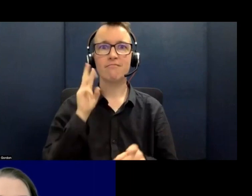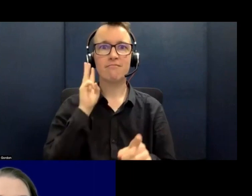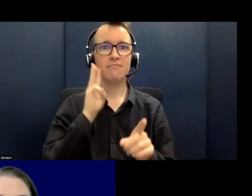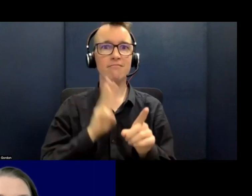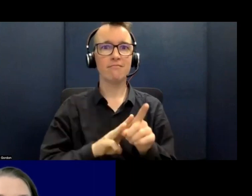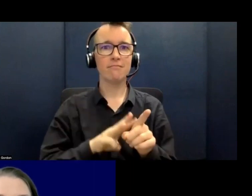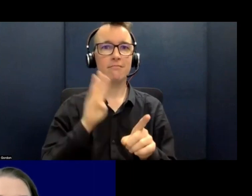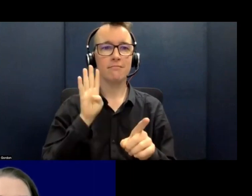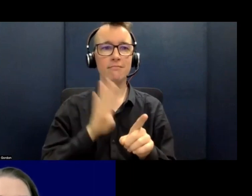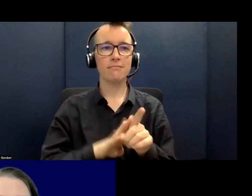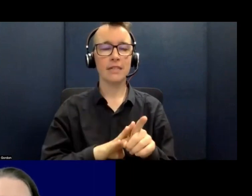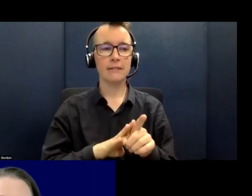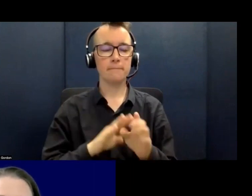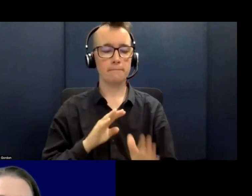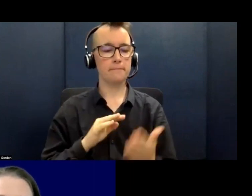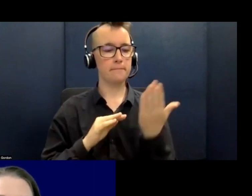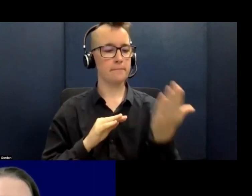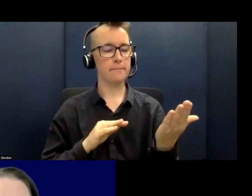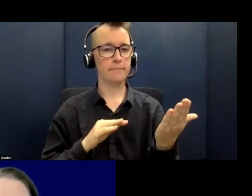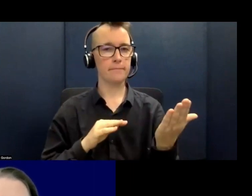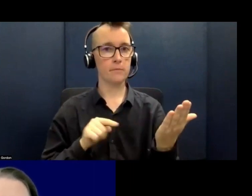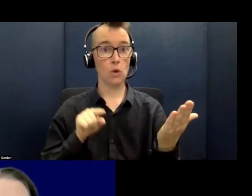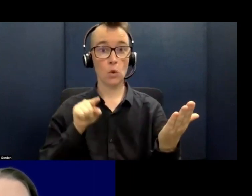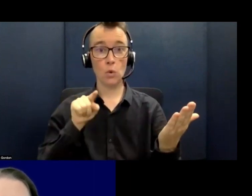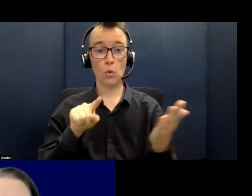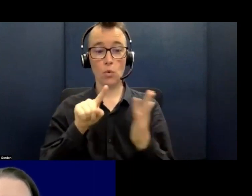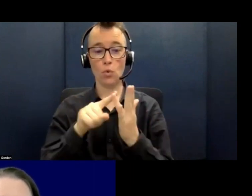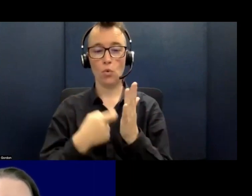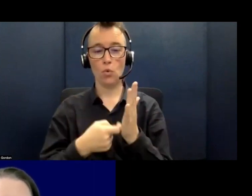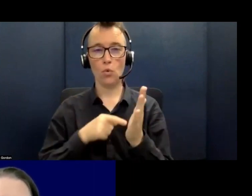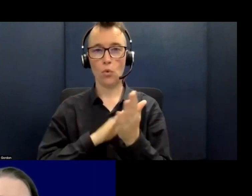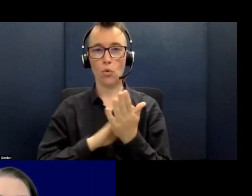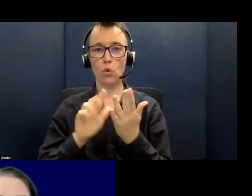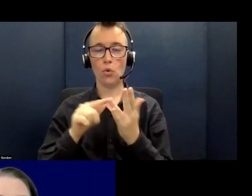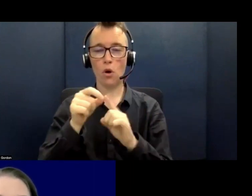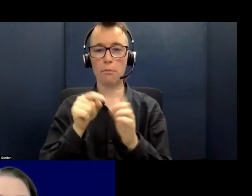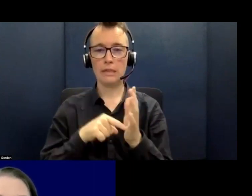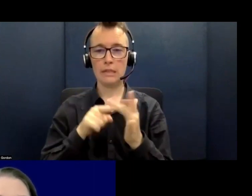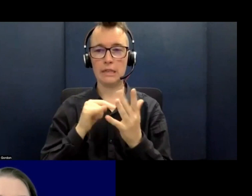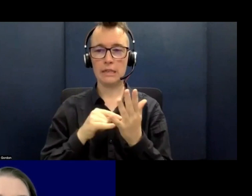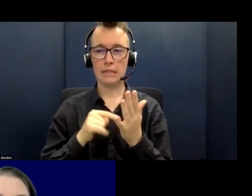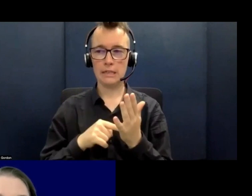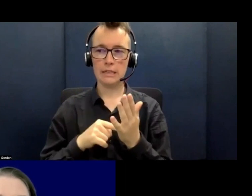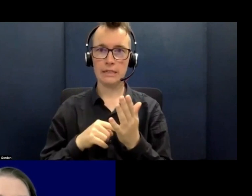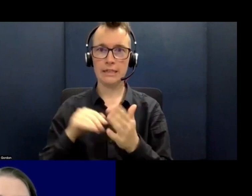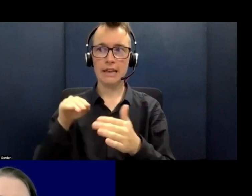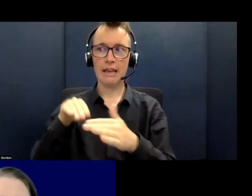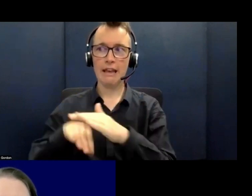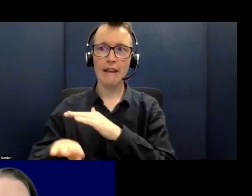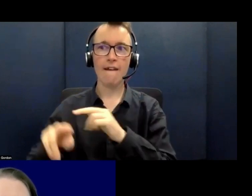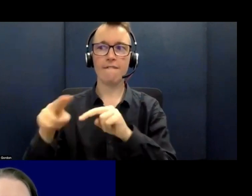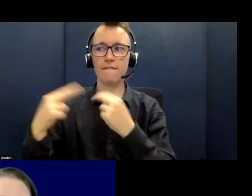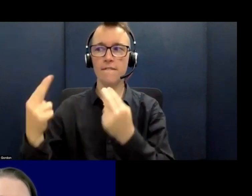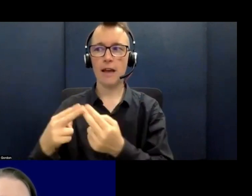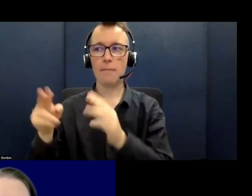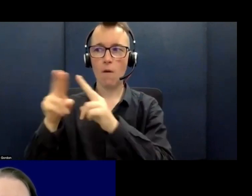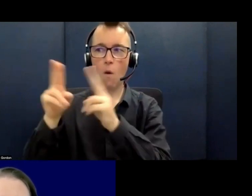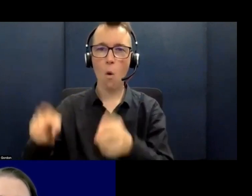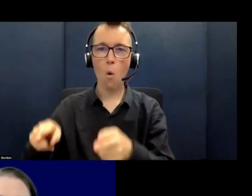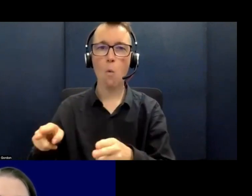assessment revision, particularly if that assessment happens in a sort of familiar environments or when the child is sort of not stressed